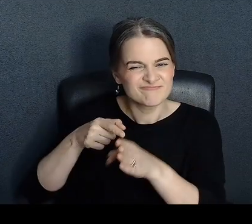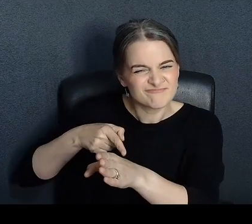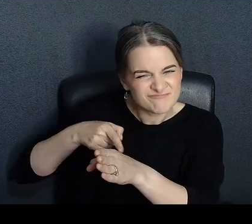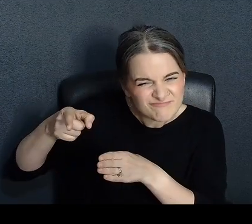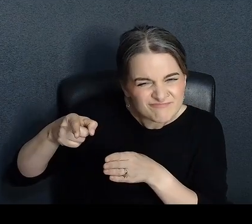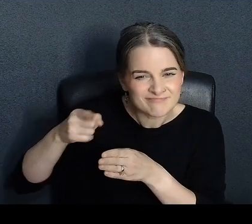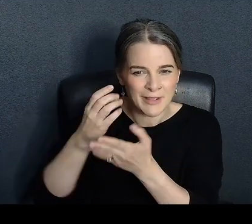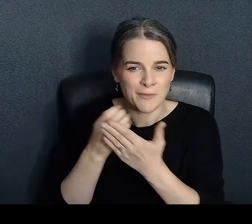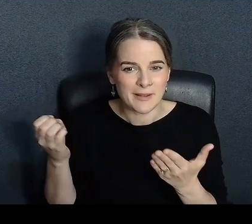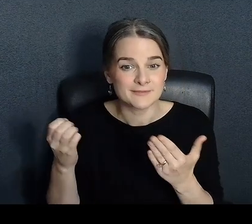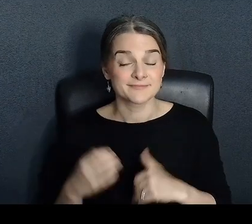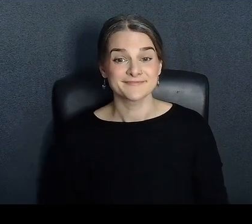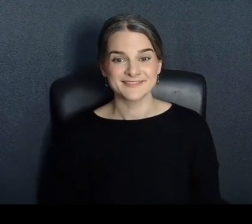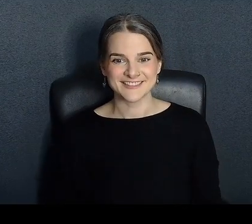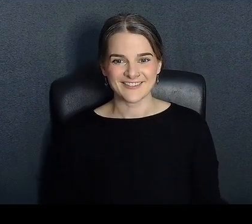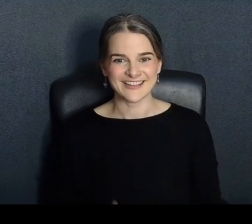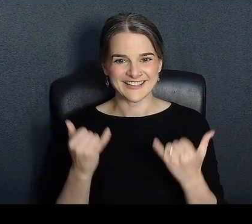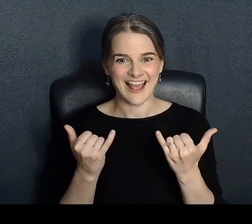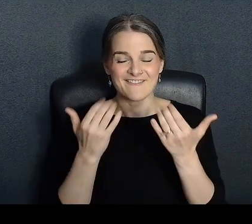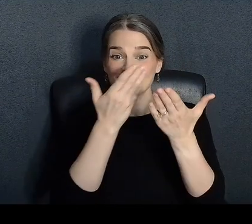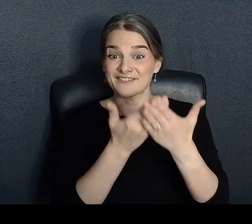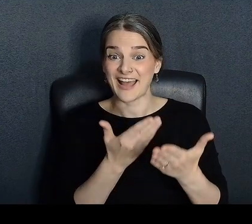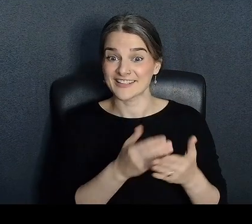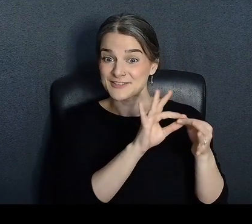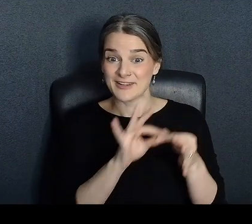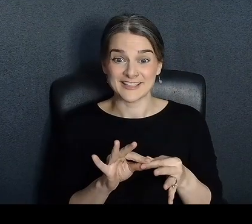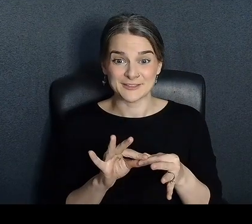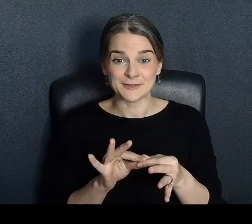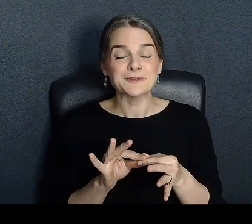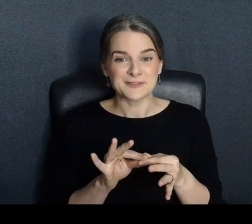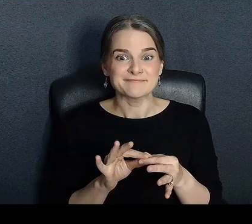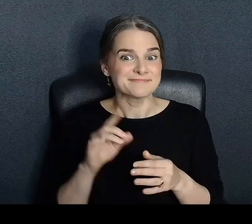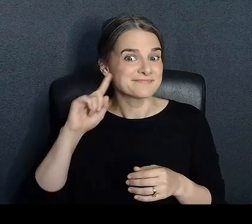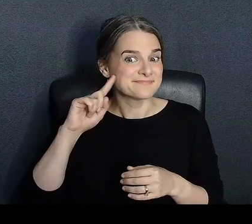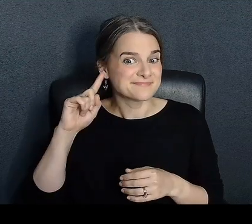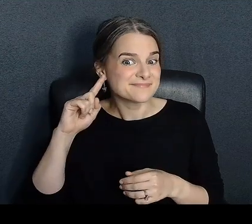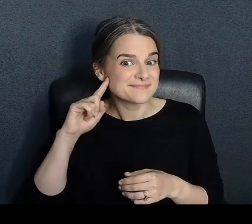And this is from the Hearing Loss Association of America,